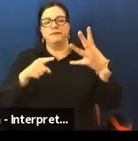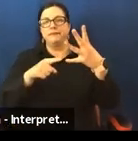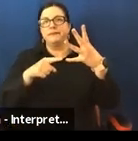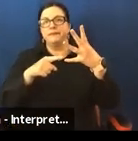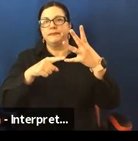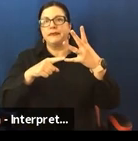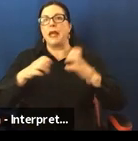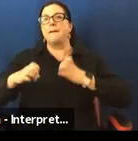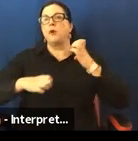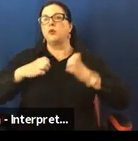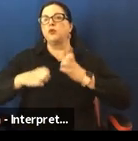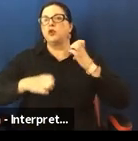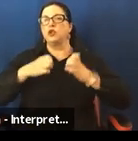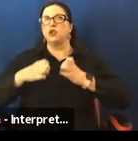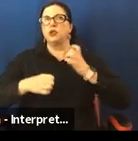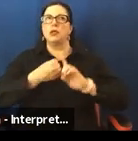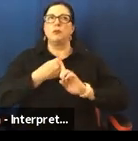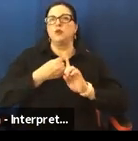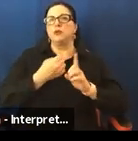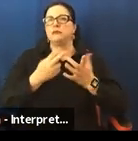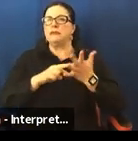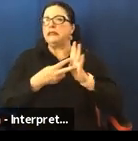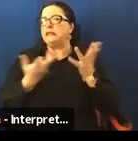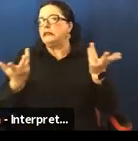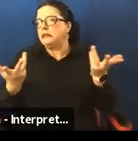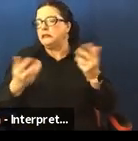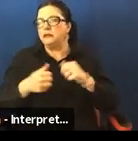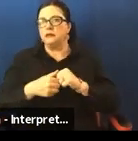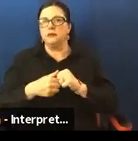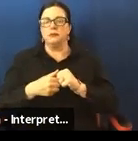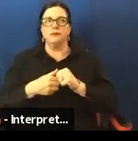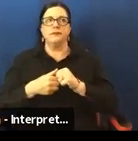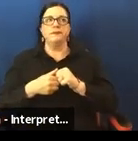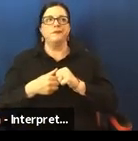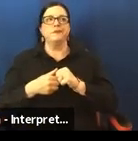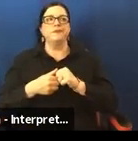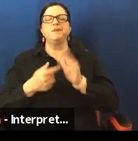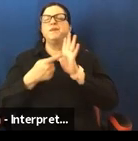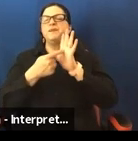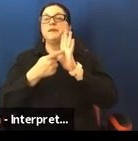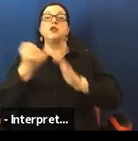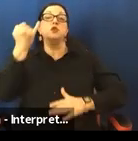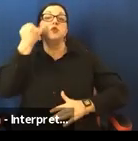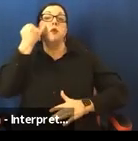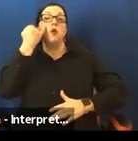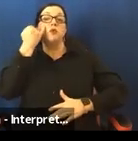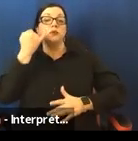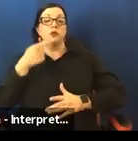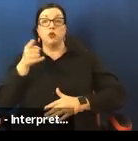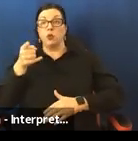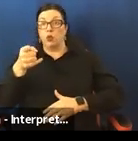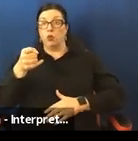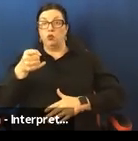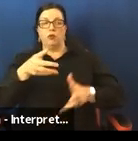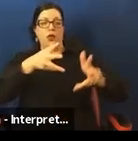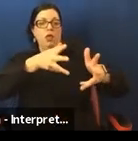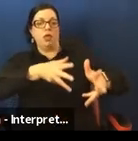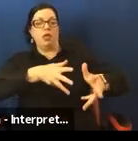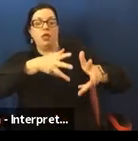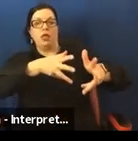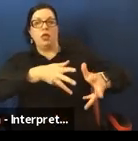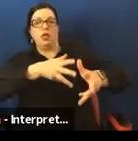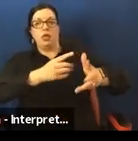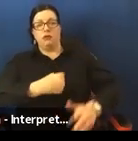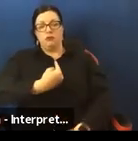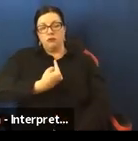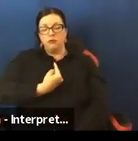Jason Williams: If you kind of think this through a little bit if you're being neglected or you're being physically abused the likelihood that you're also being emotionally abused is extremely high.